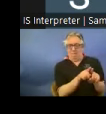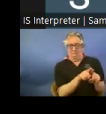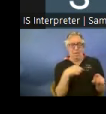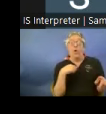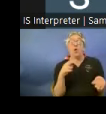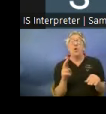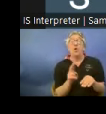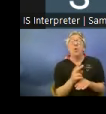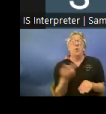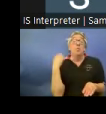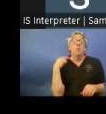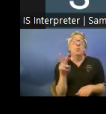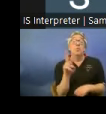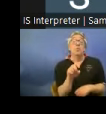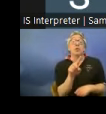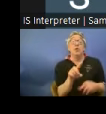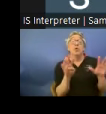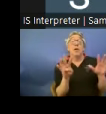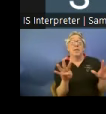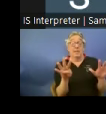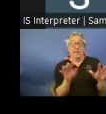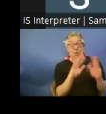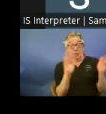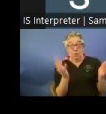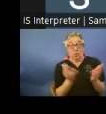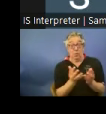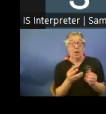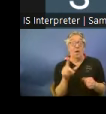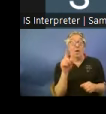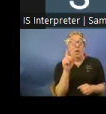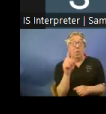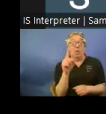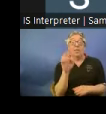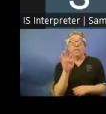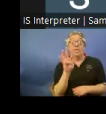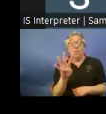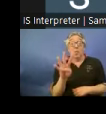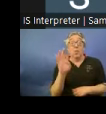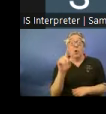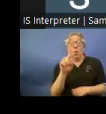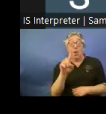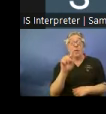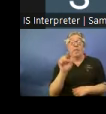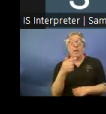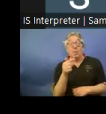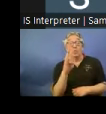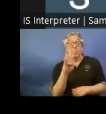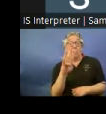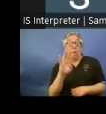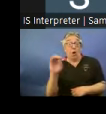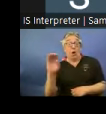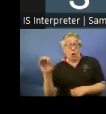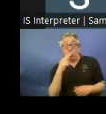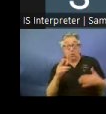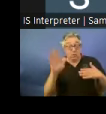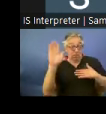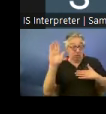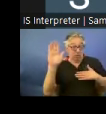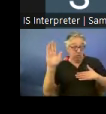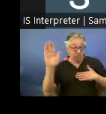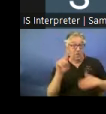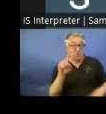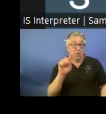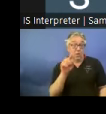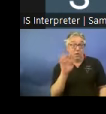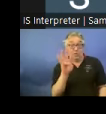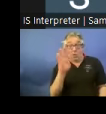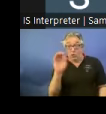There were 1,400 pledges, 1400 a lot of pledges.